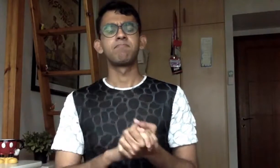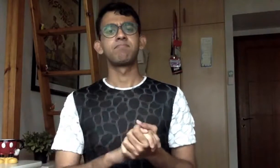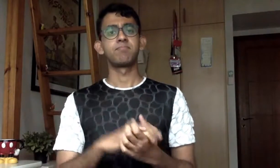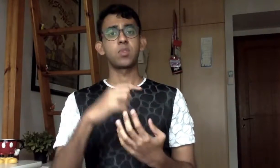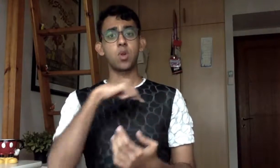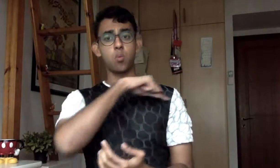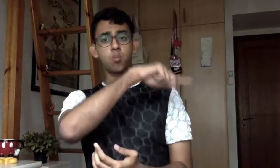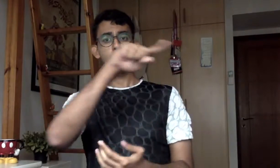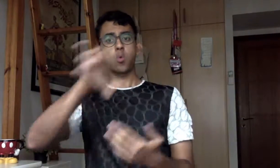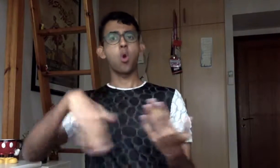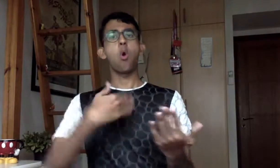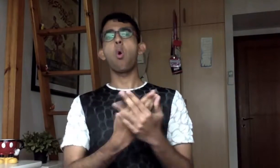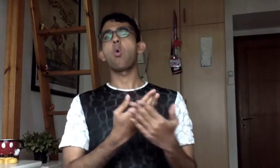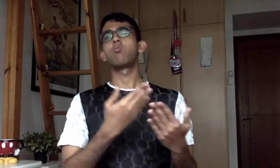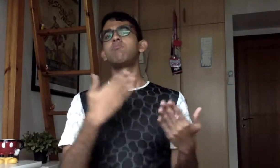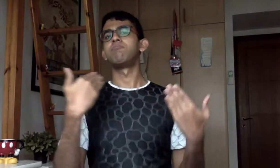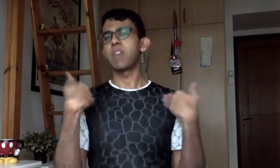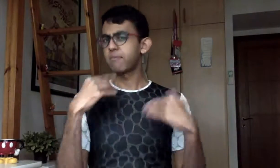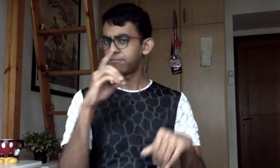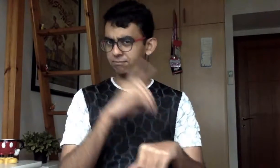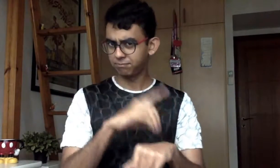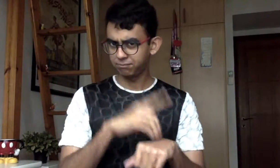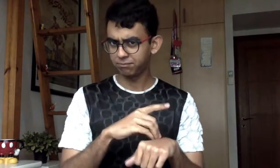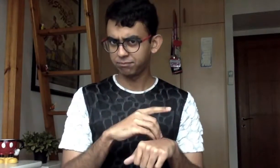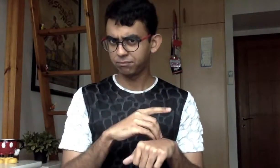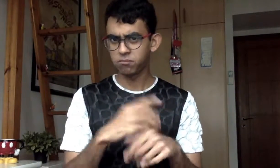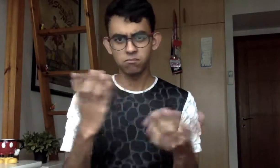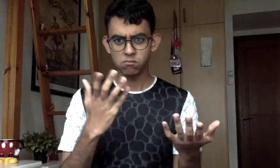that we all have a duty.